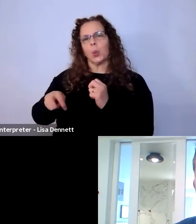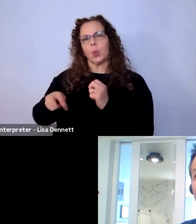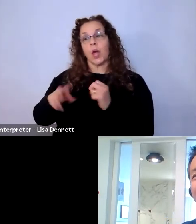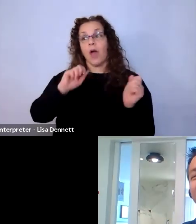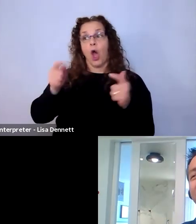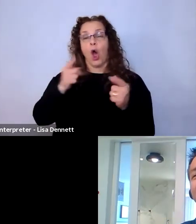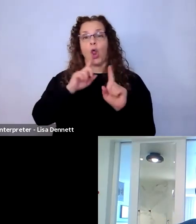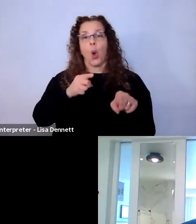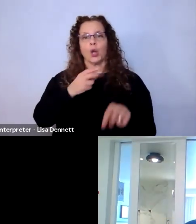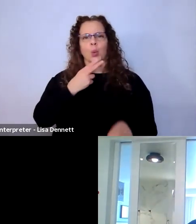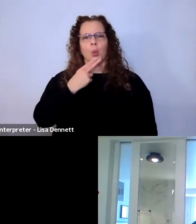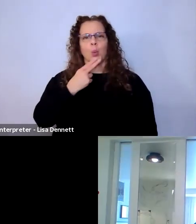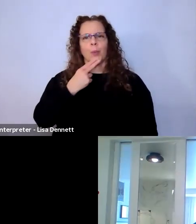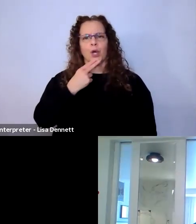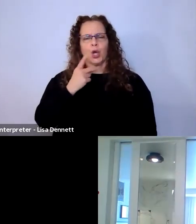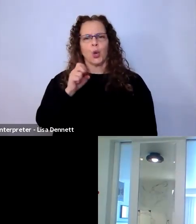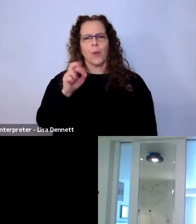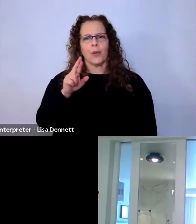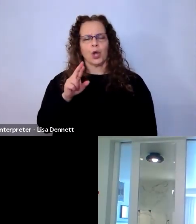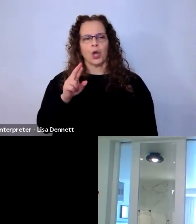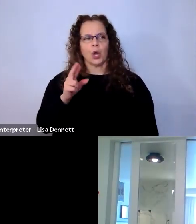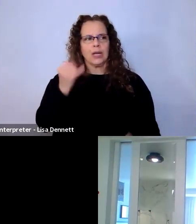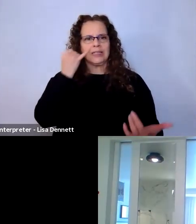like what if a bird just breaks down and doesn't work while you're sitting there